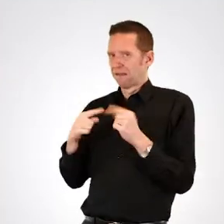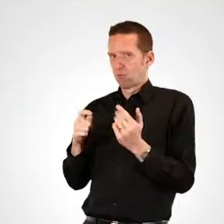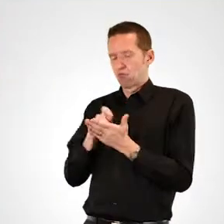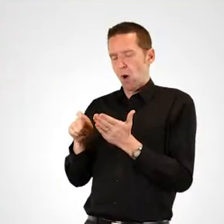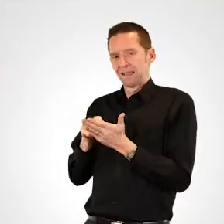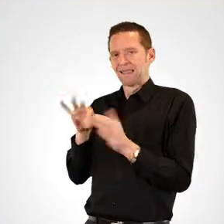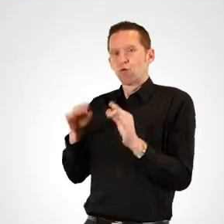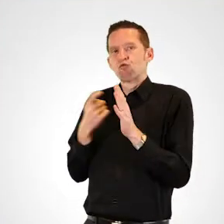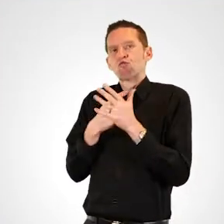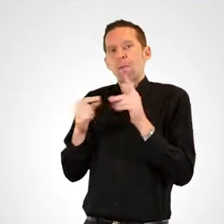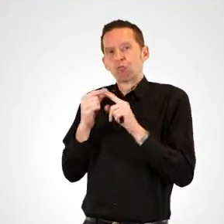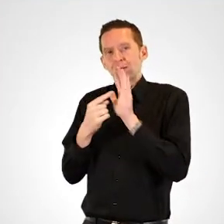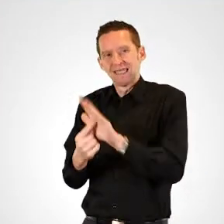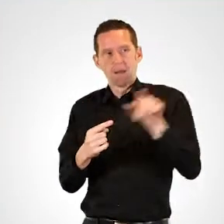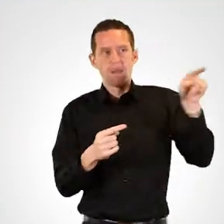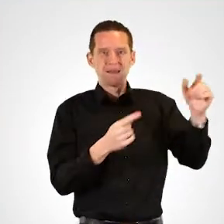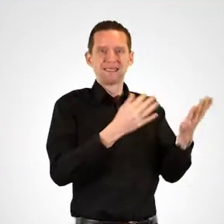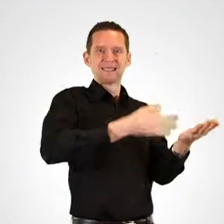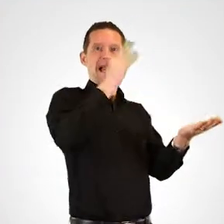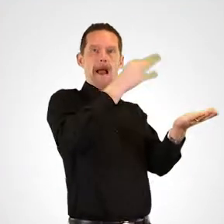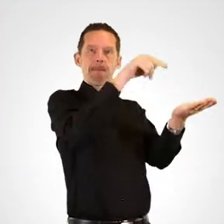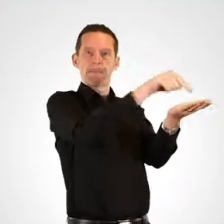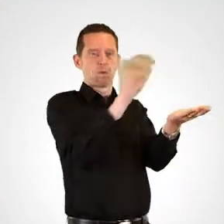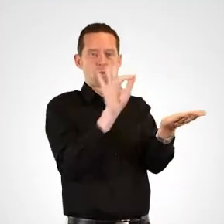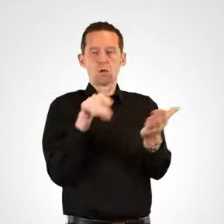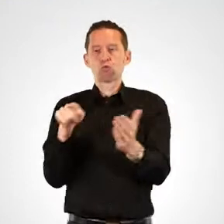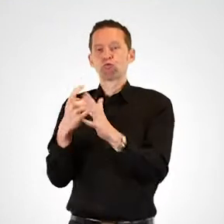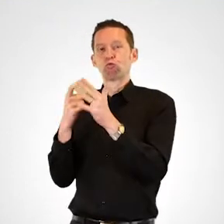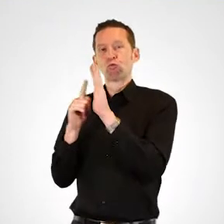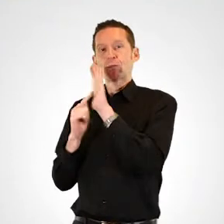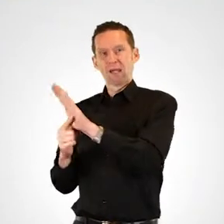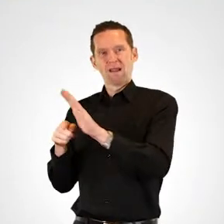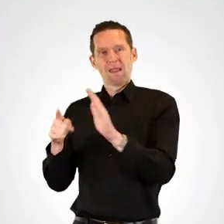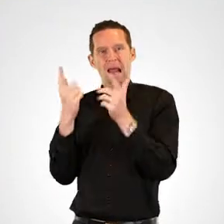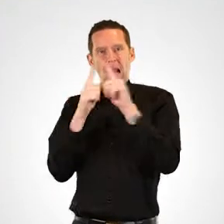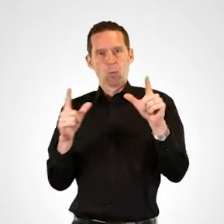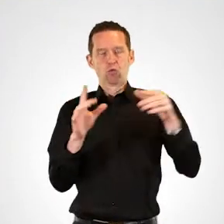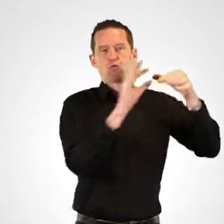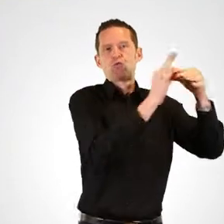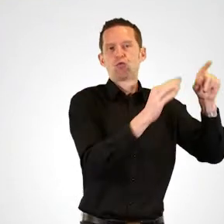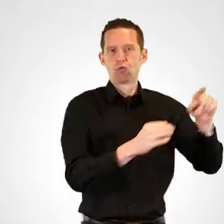It doesn't represent the teacup directly. It represents the language that stands for the teacup.